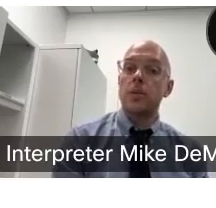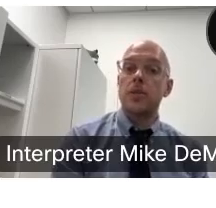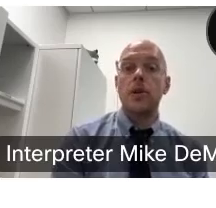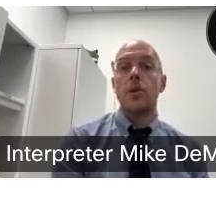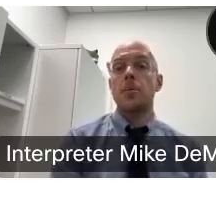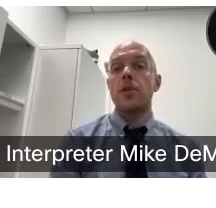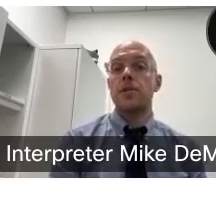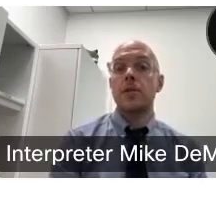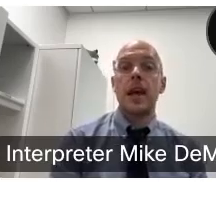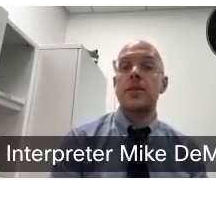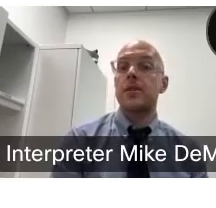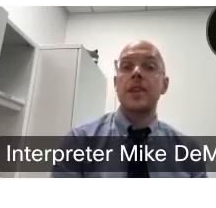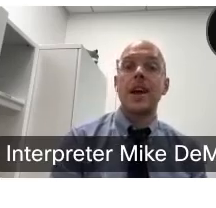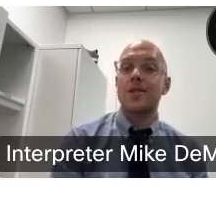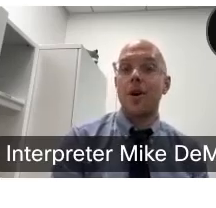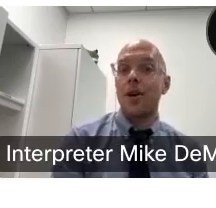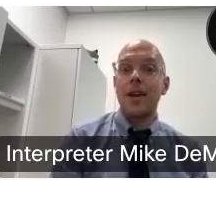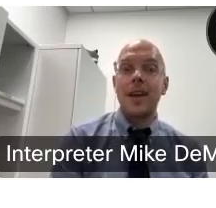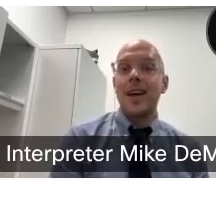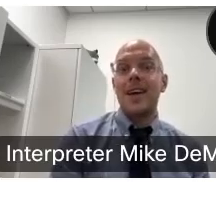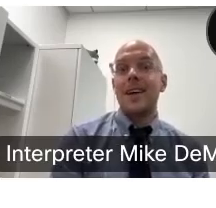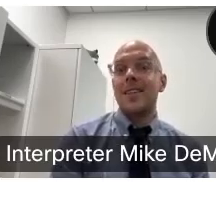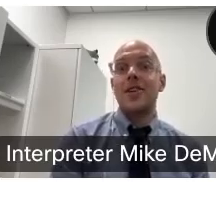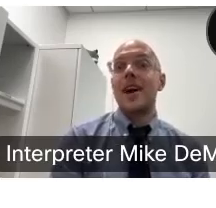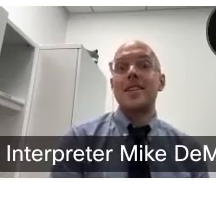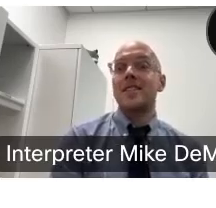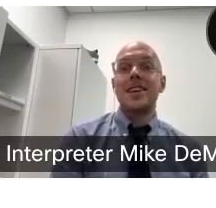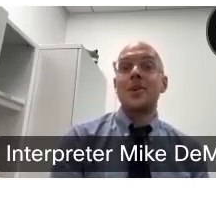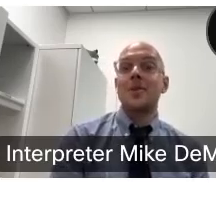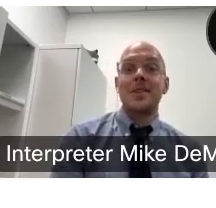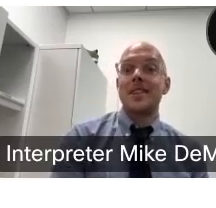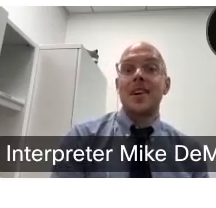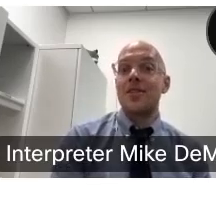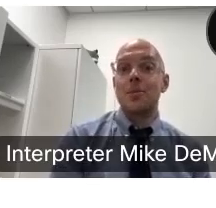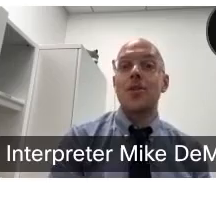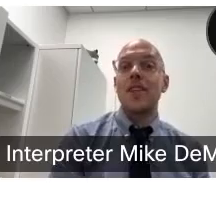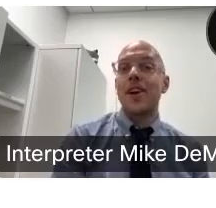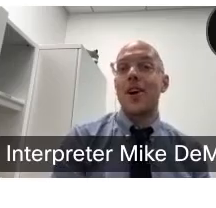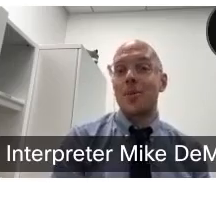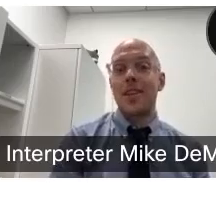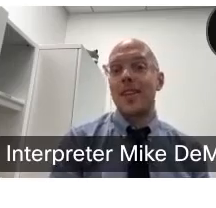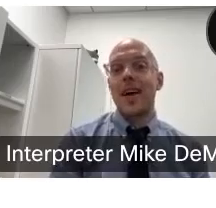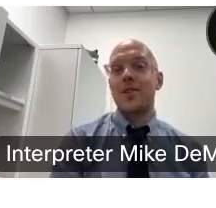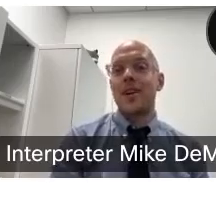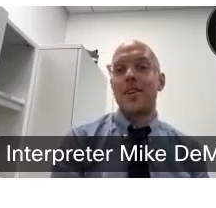So when the person answers the next call, they're not, you know, deafened more than they are by the louder volume